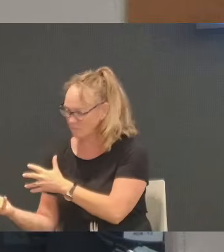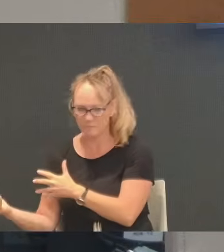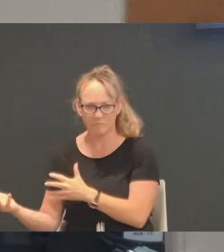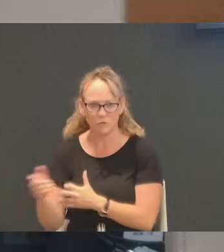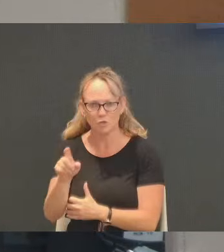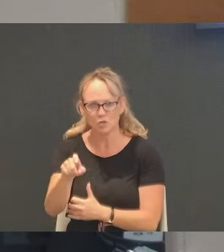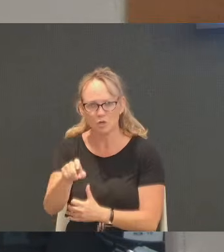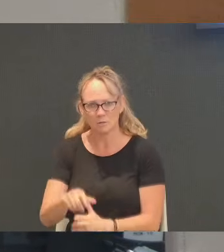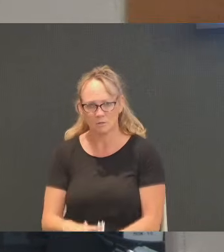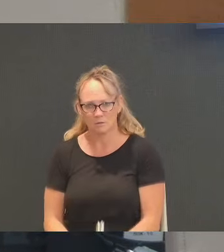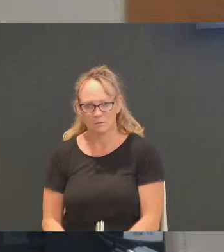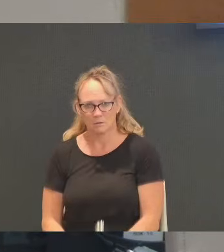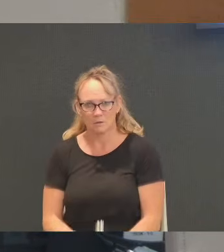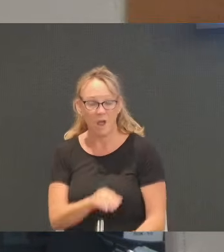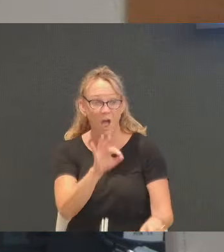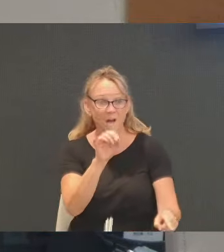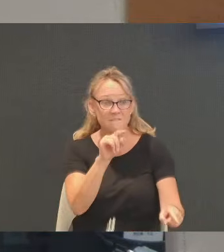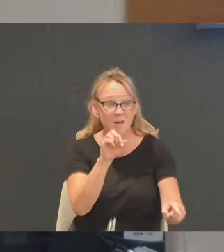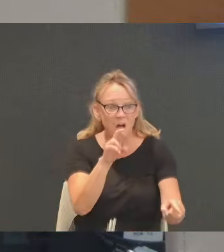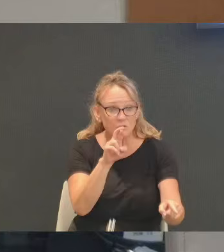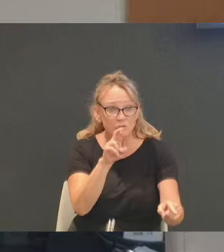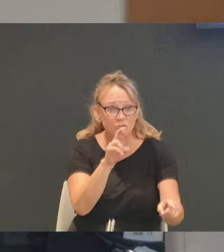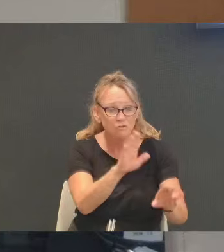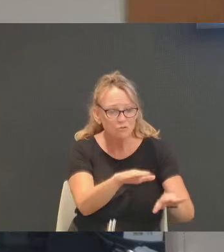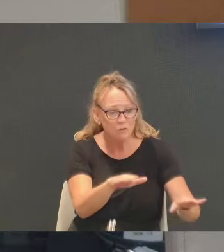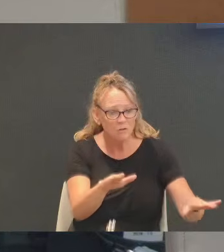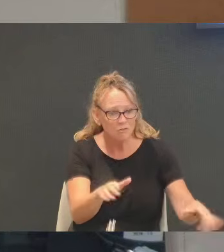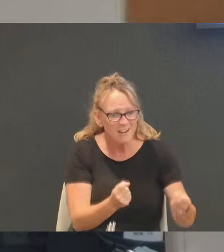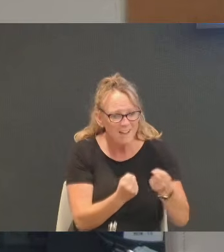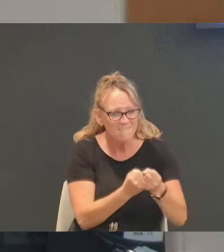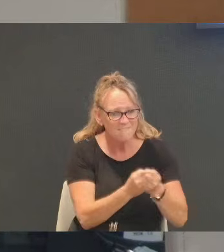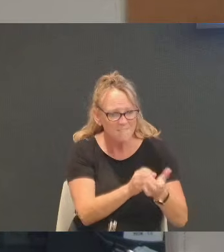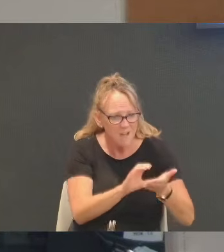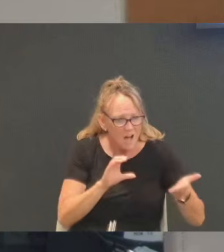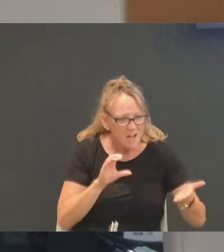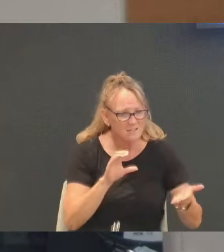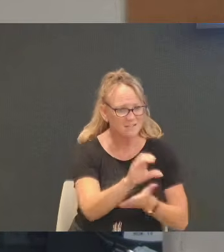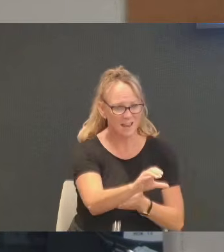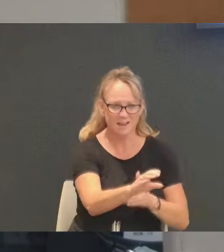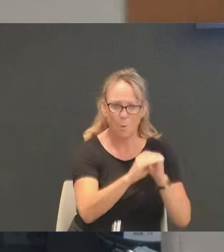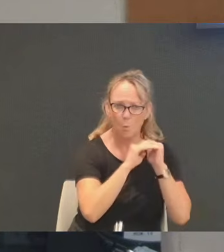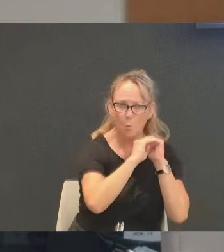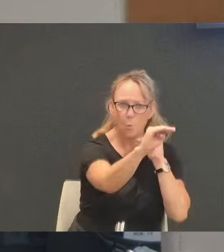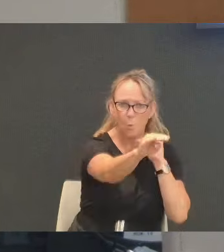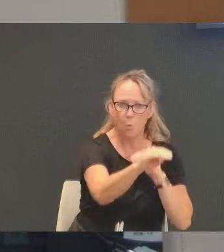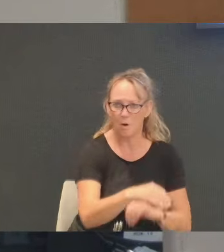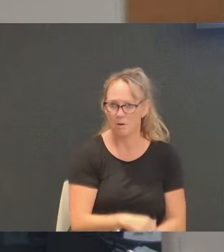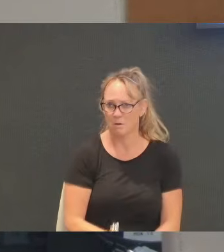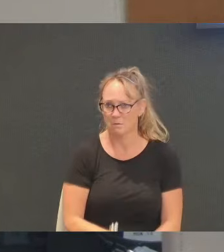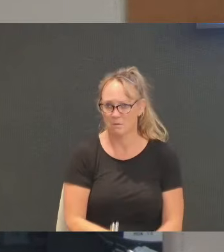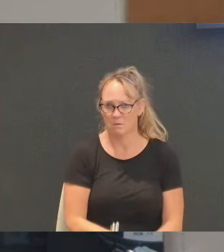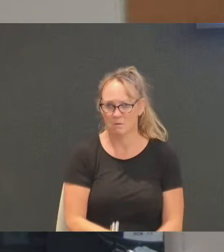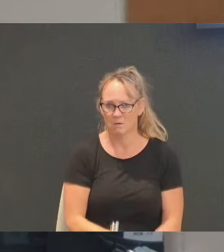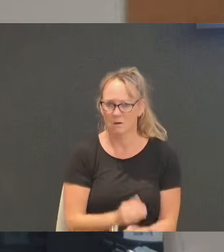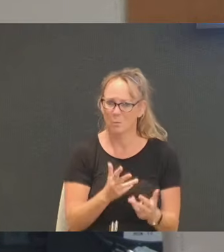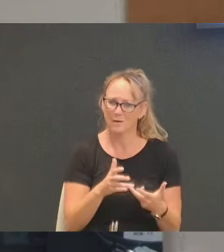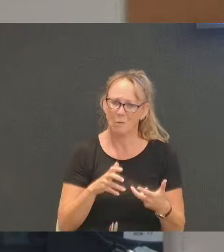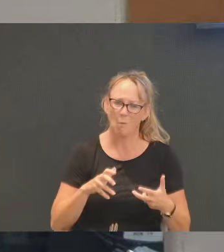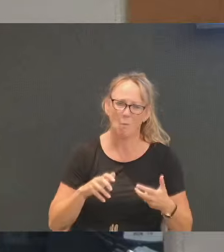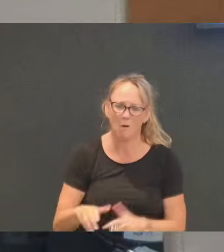a solid plan where we don't have to come back to homeowners every couple years and they're out here